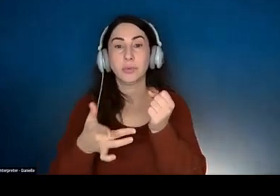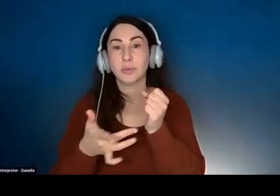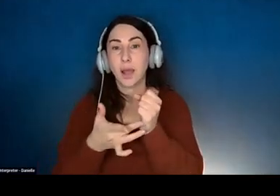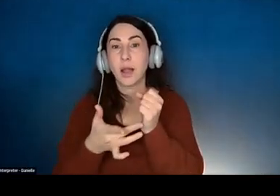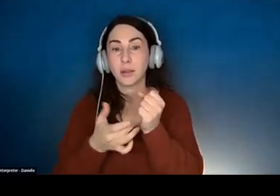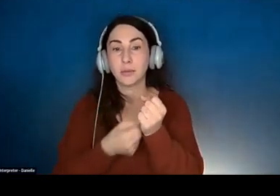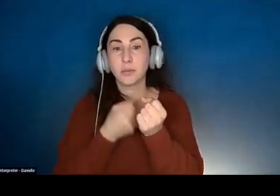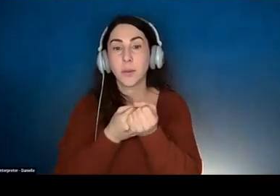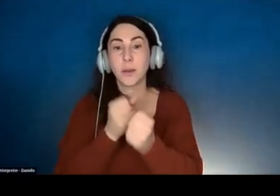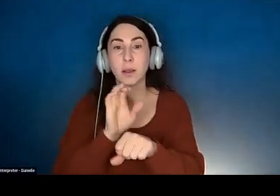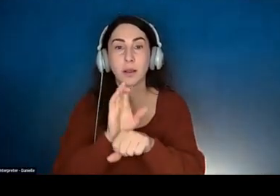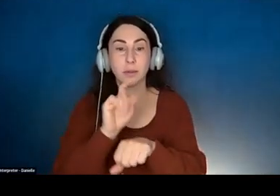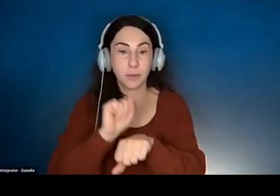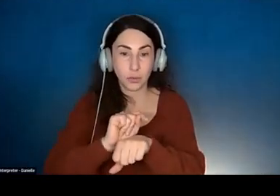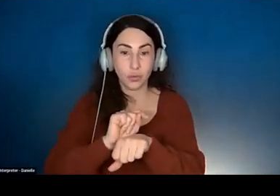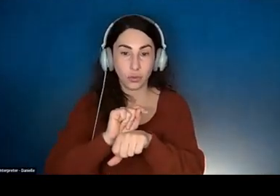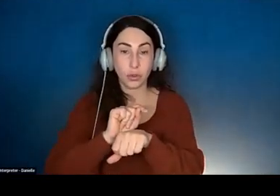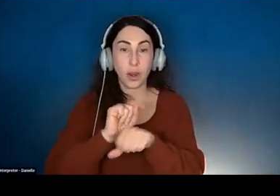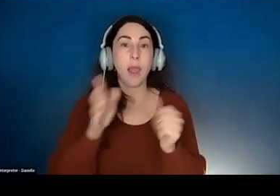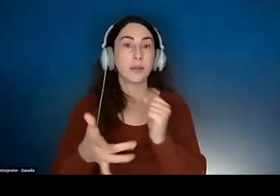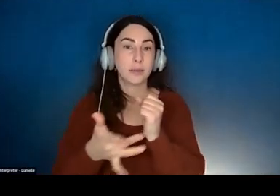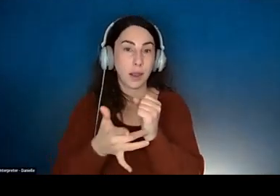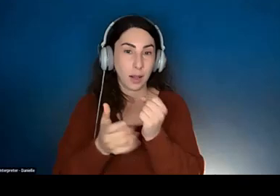consultation, and technical assistance.